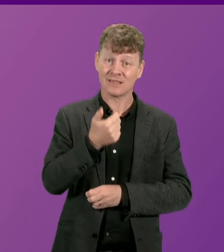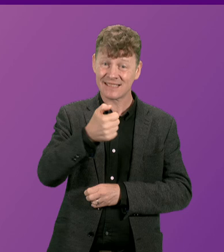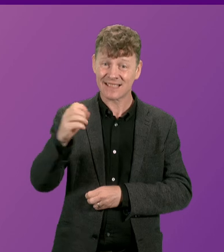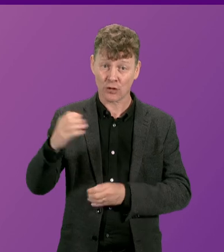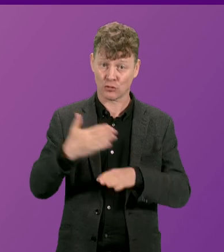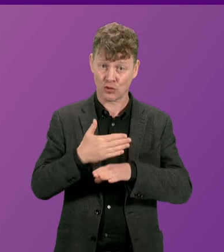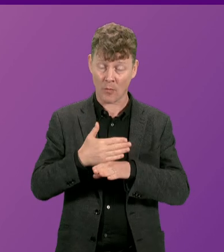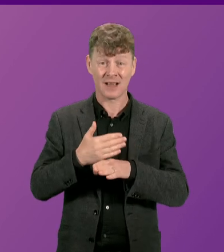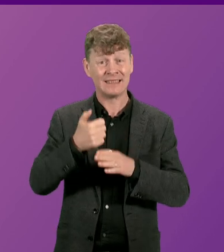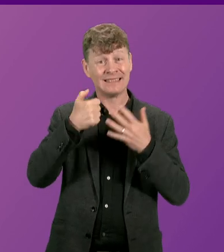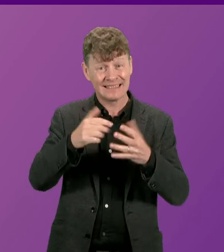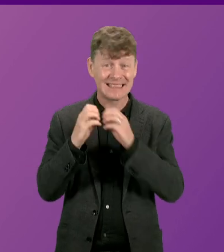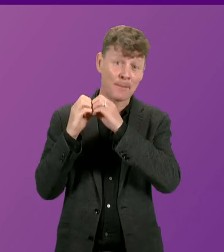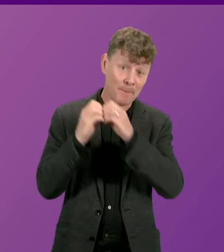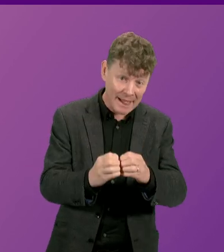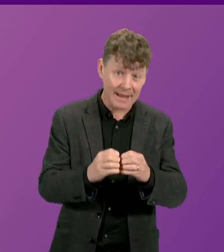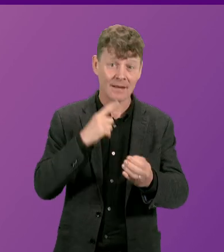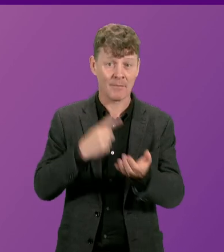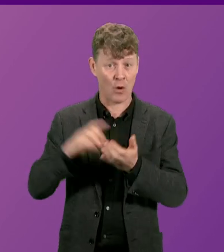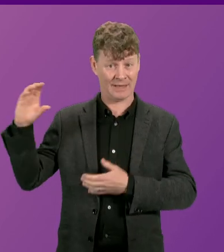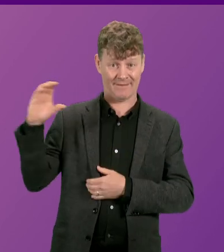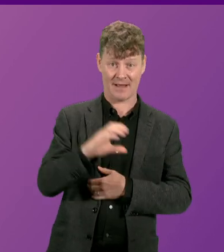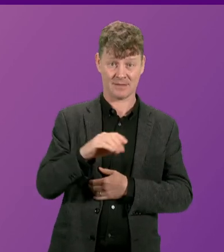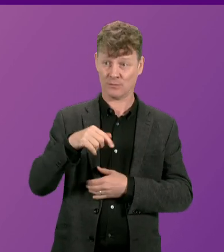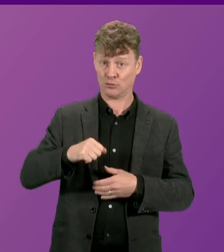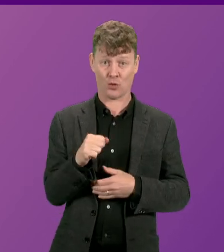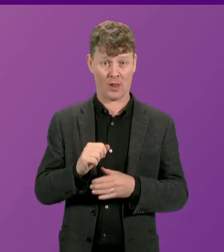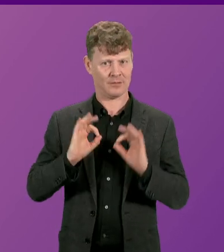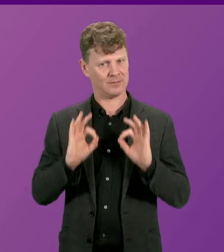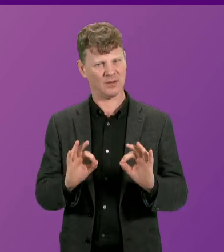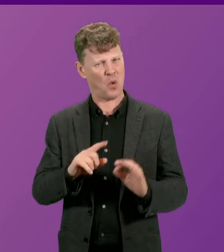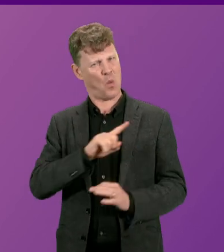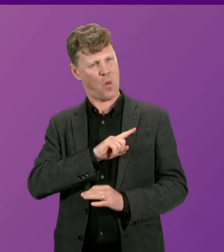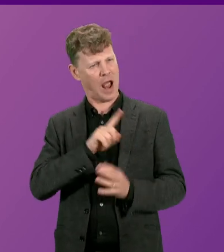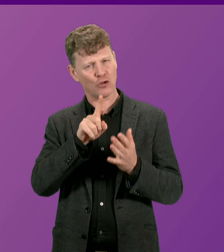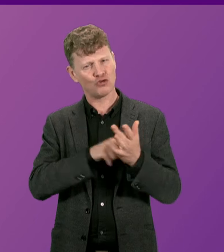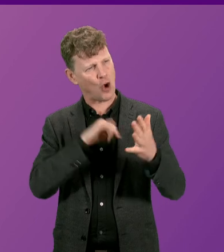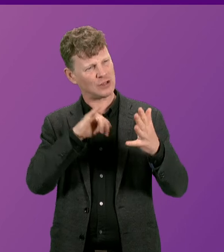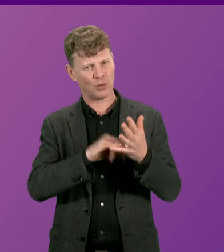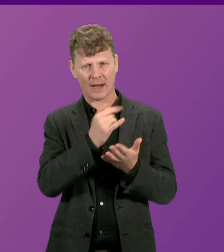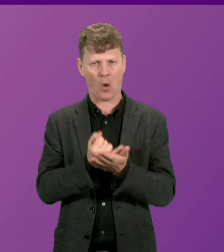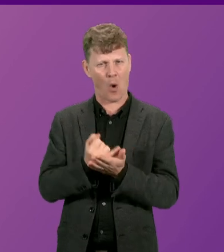billion of investment to the country. Why does John Swinney oppose that?